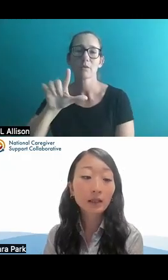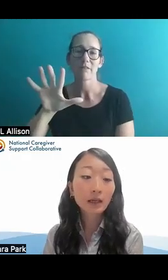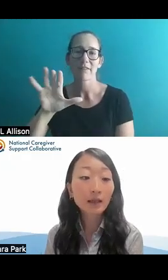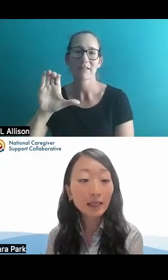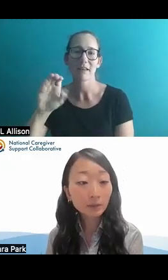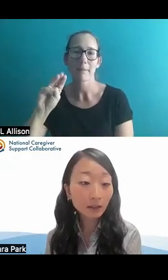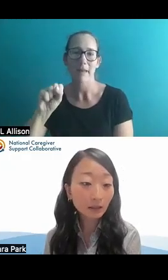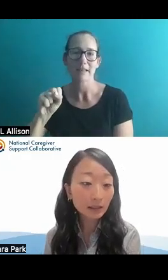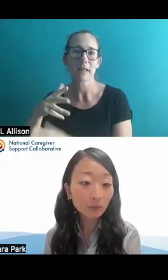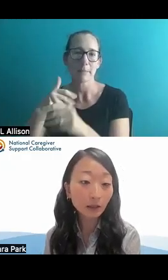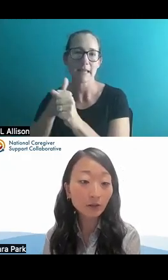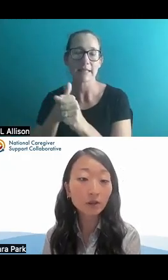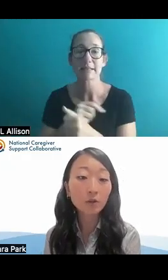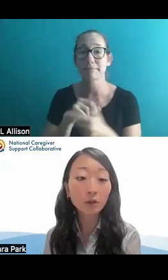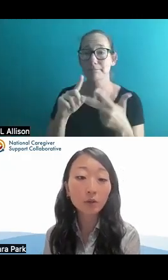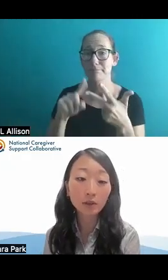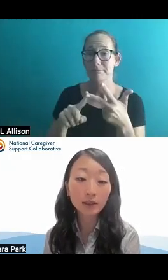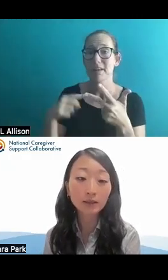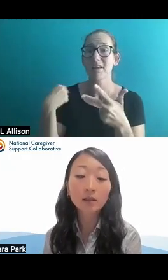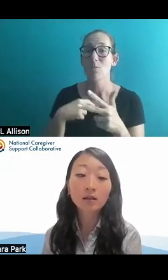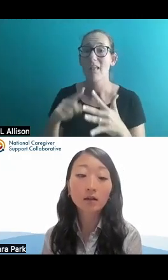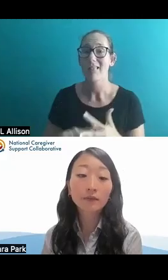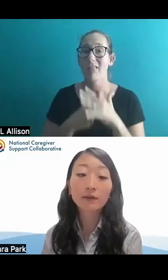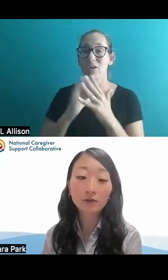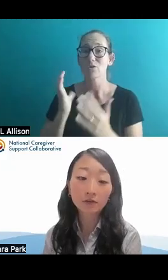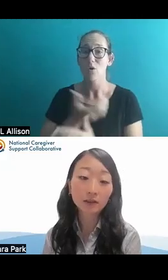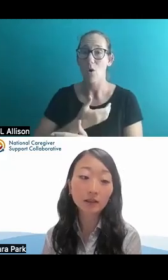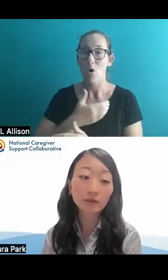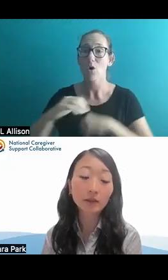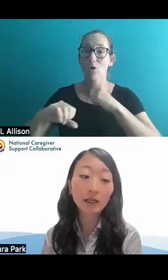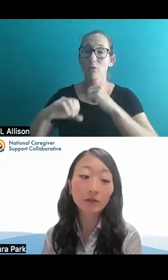And last but not least, we launched our core course called Foundational Skills for Engaging